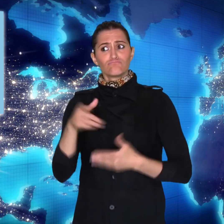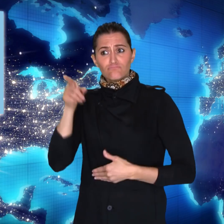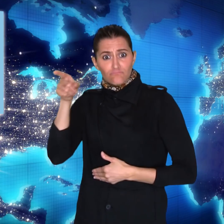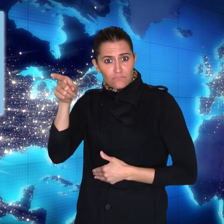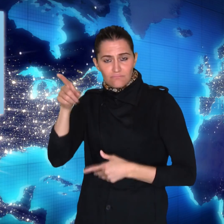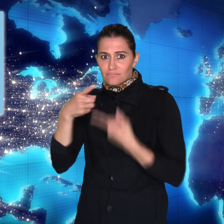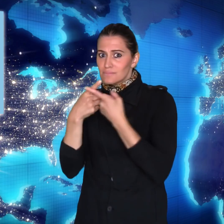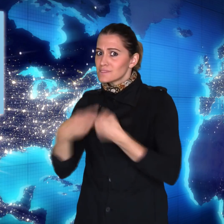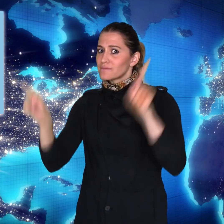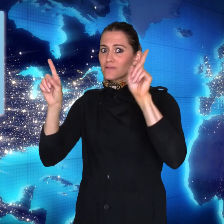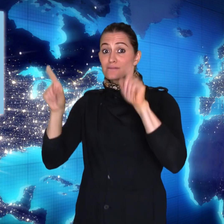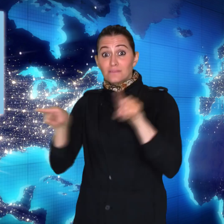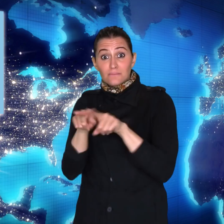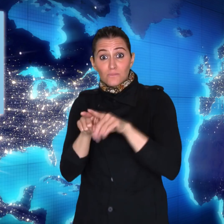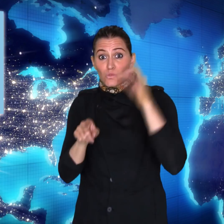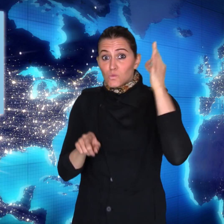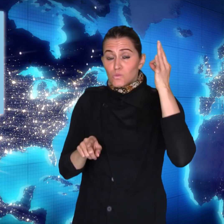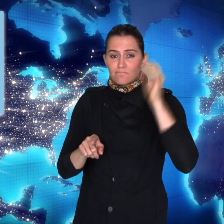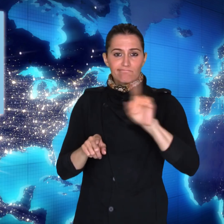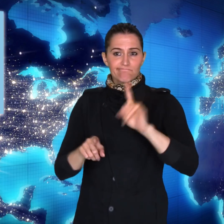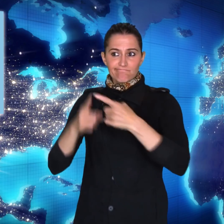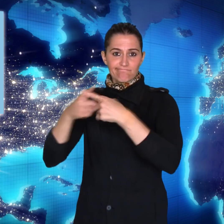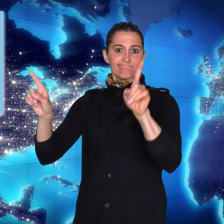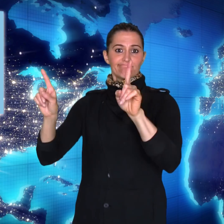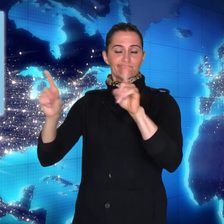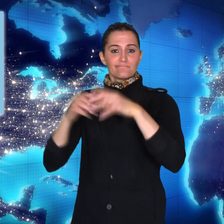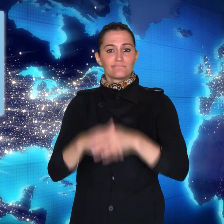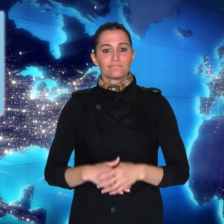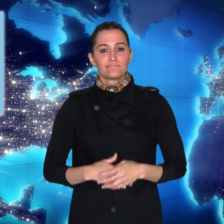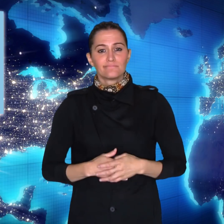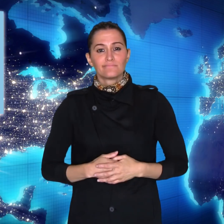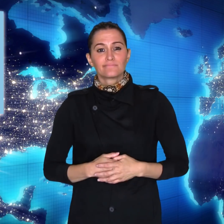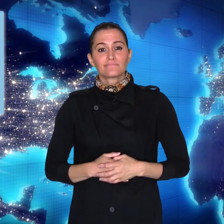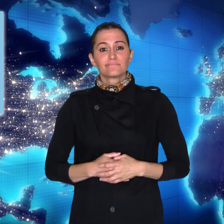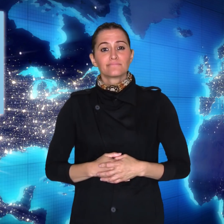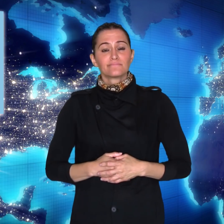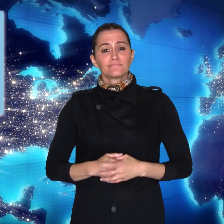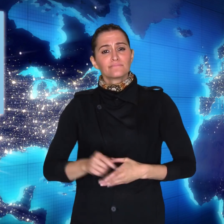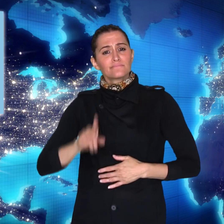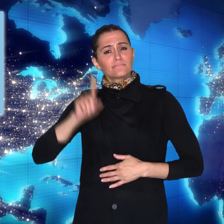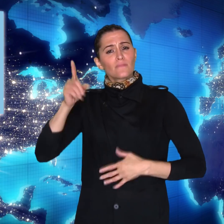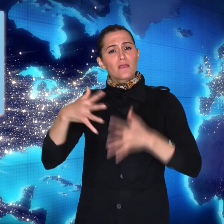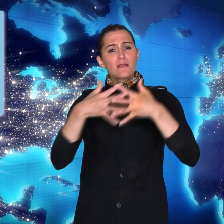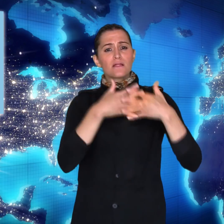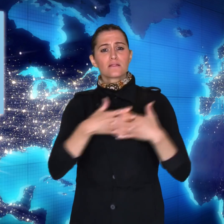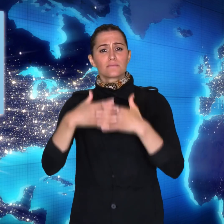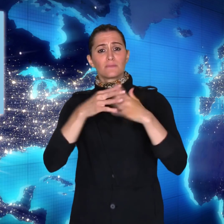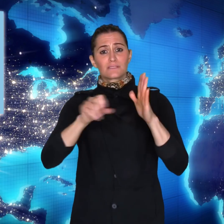Florida noticed two stranded dolphins